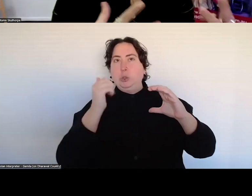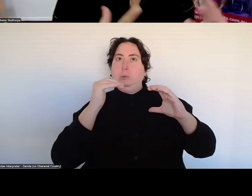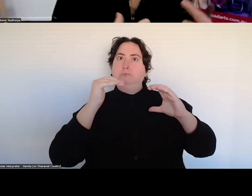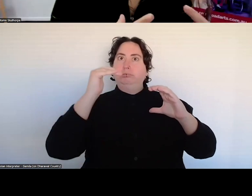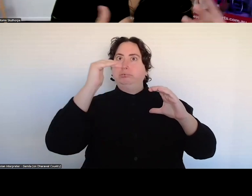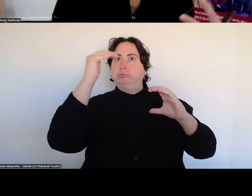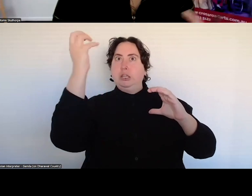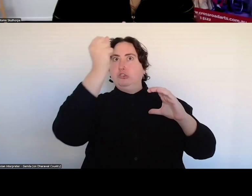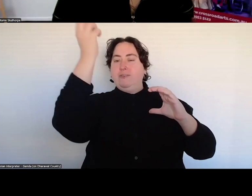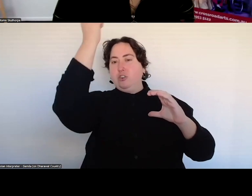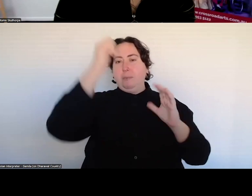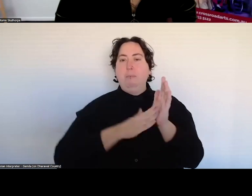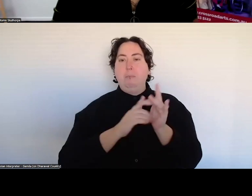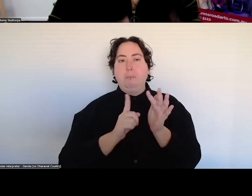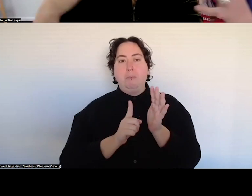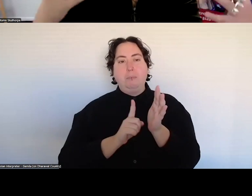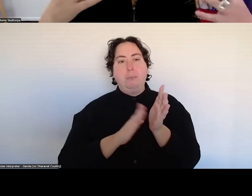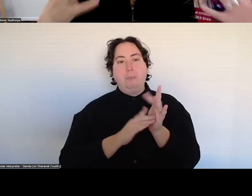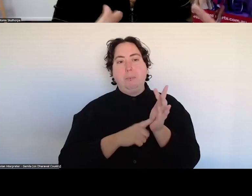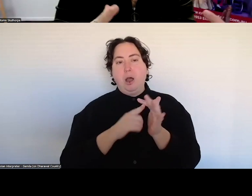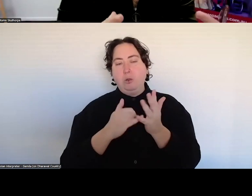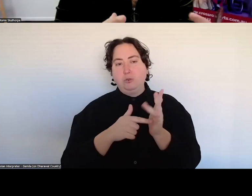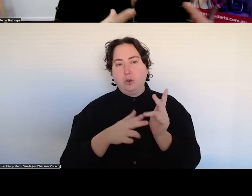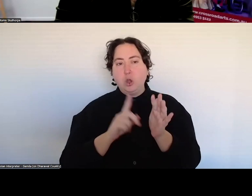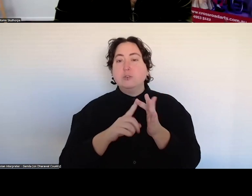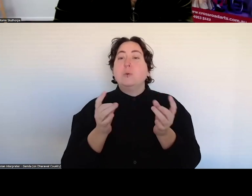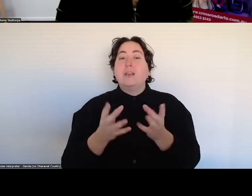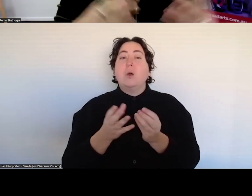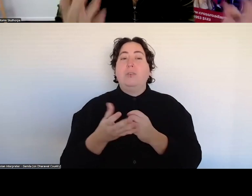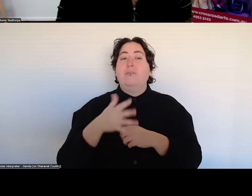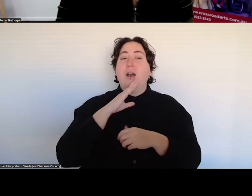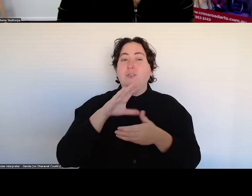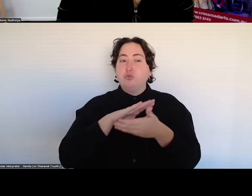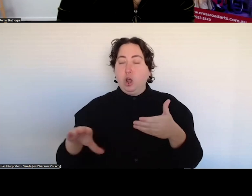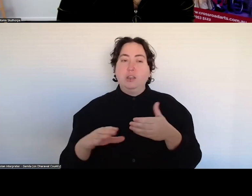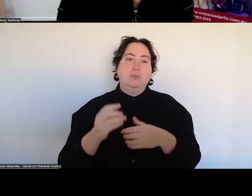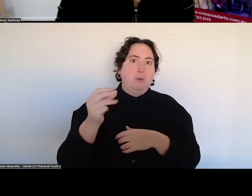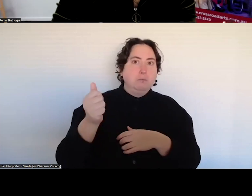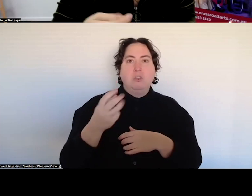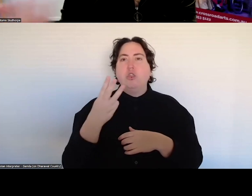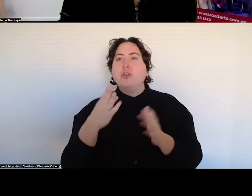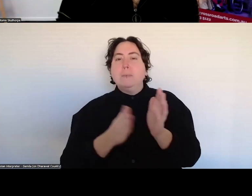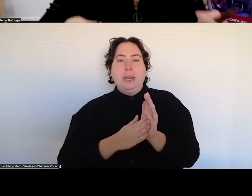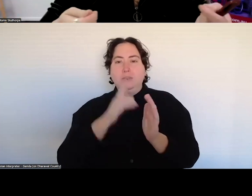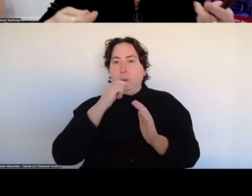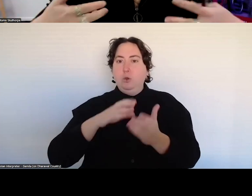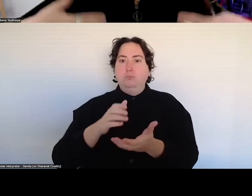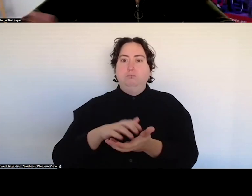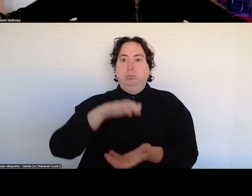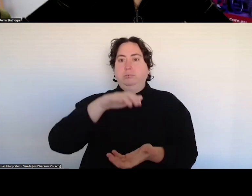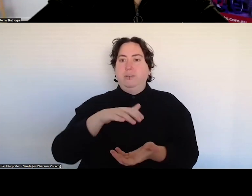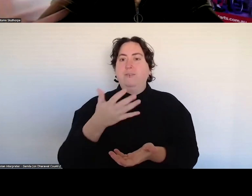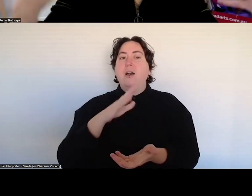We started at $500 increments, if we could raise quickly in 3 minutes $500, people running through